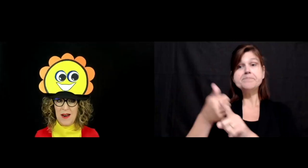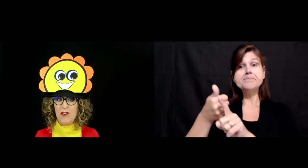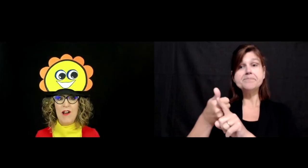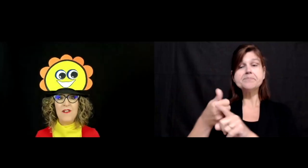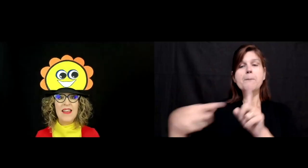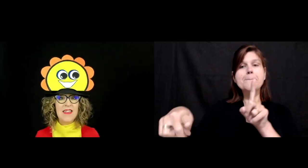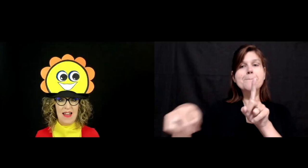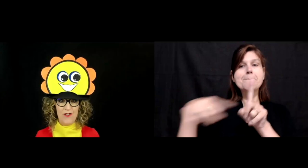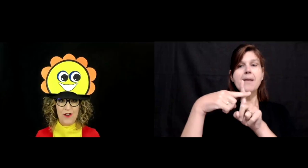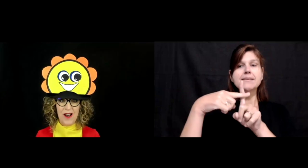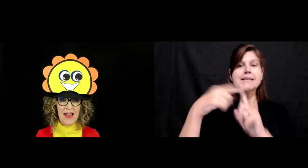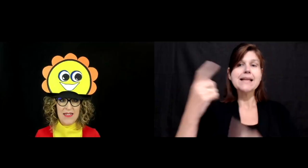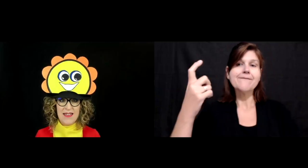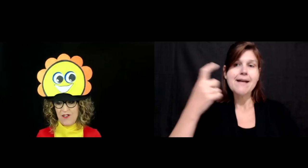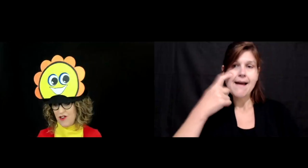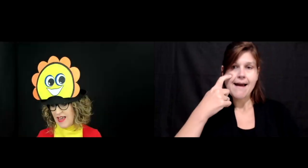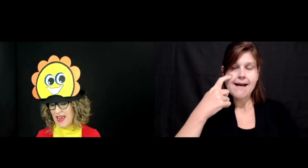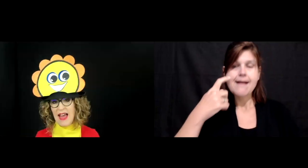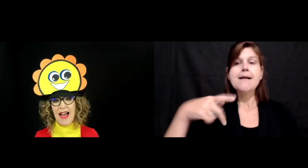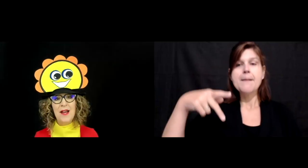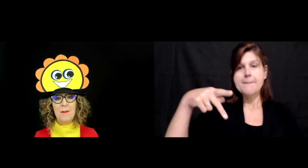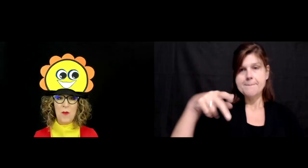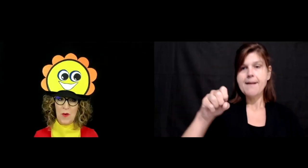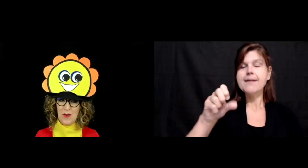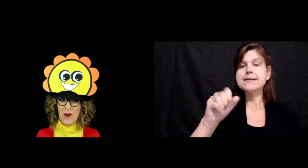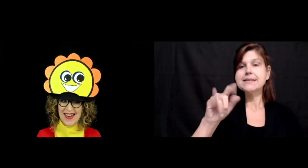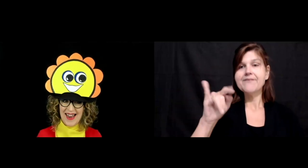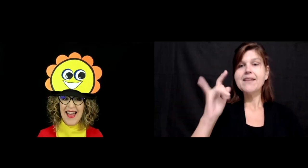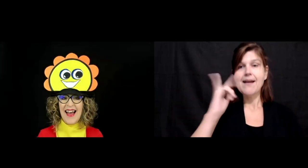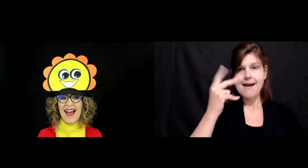but I travel internationally. And I'm award-winning.